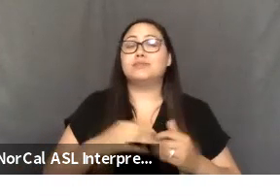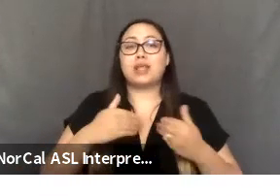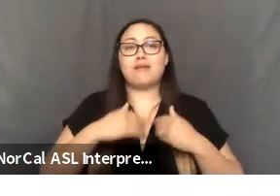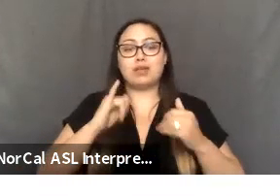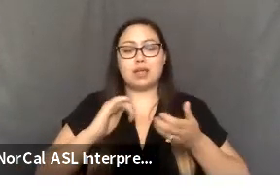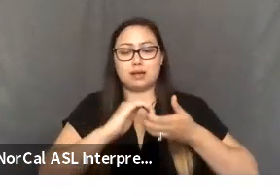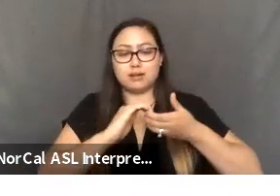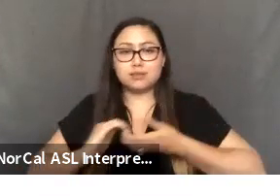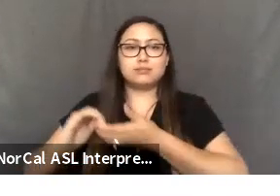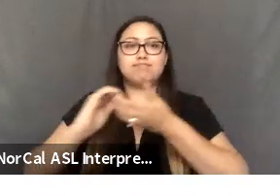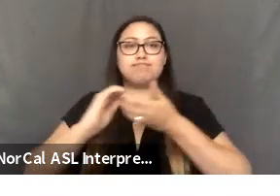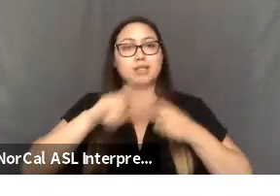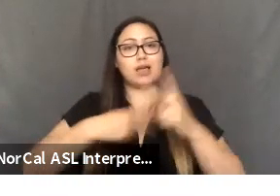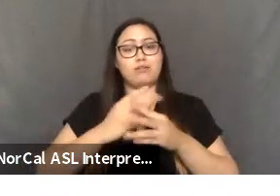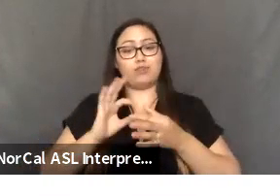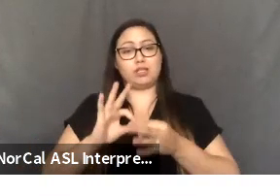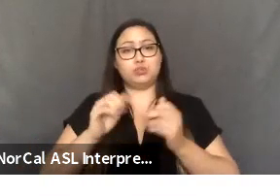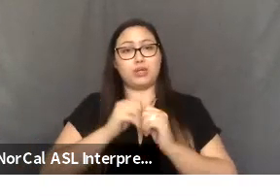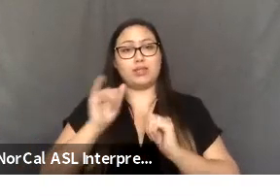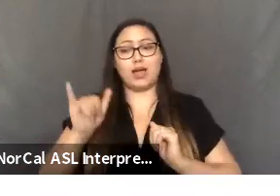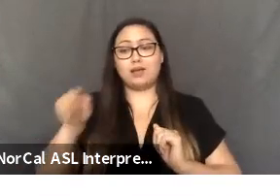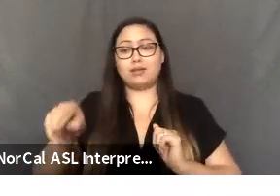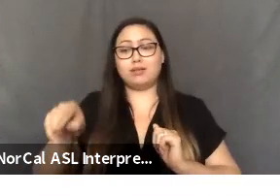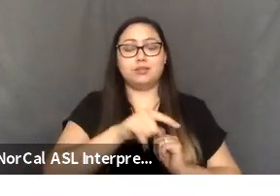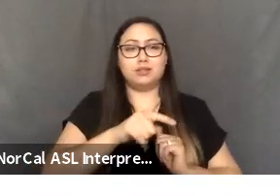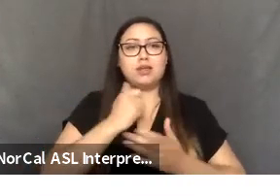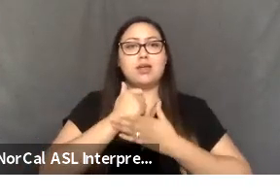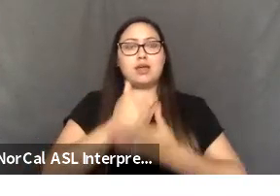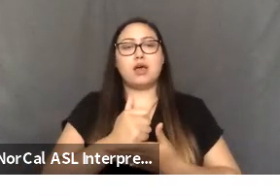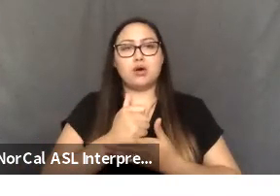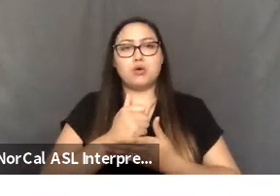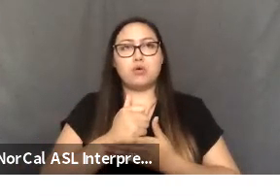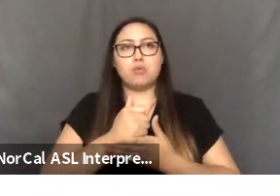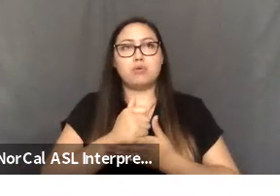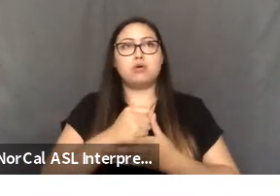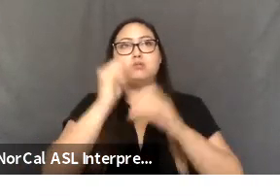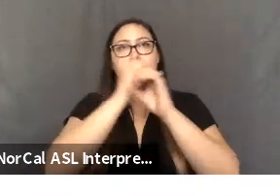relationship for these positions really helped facilitate some of these initiatives, and really